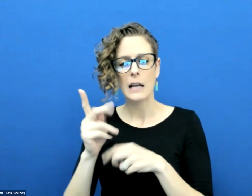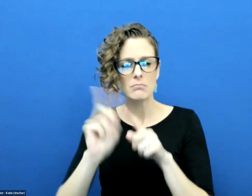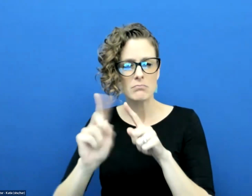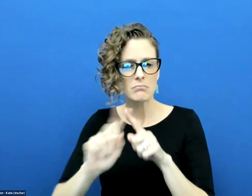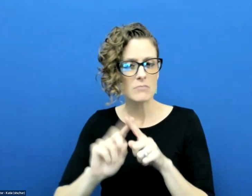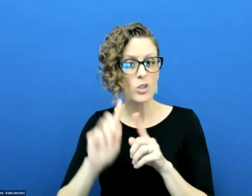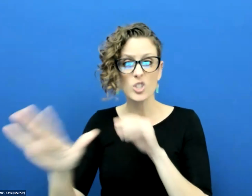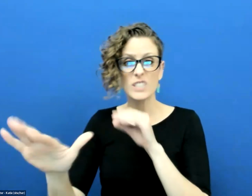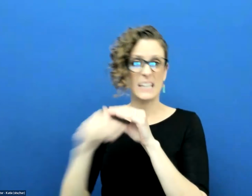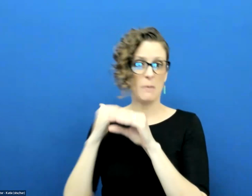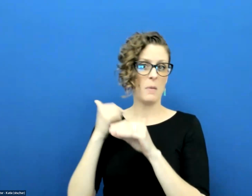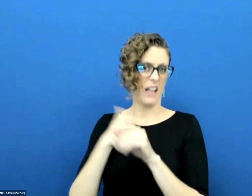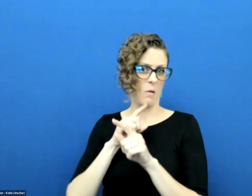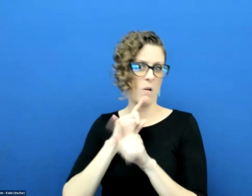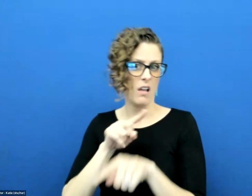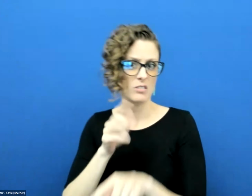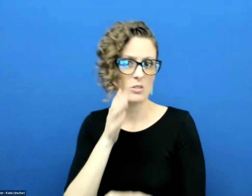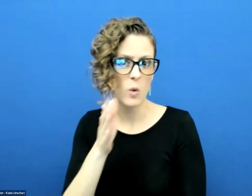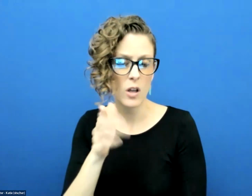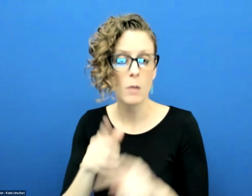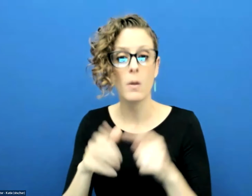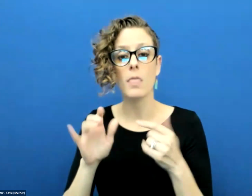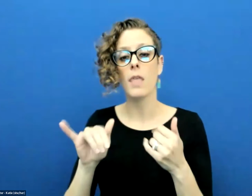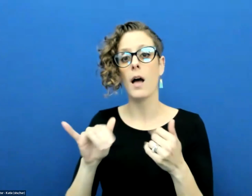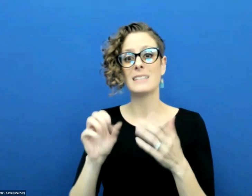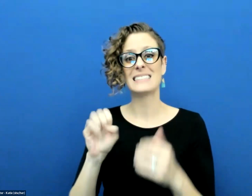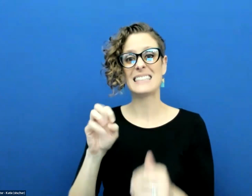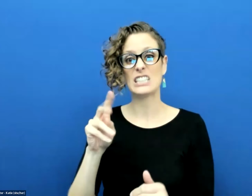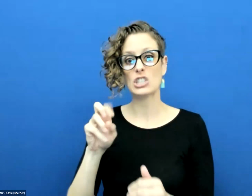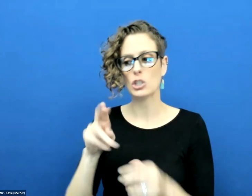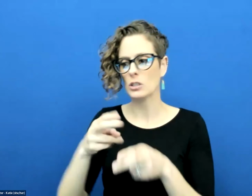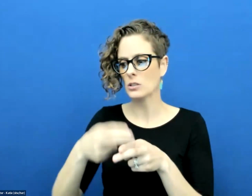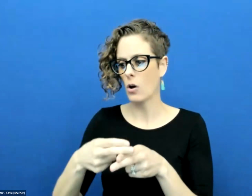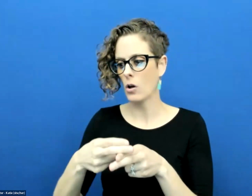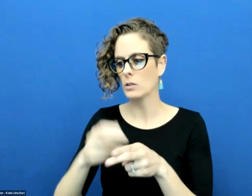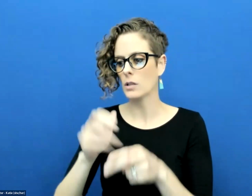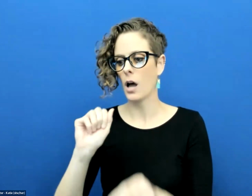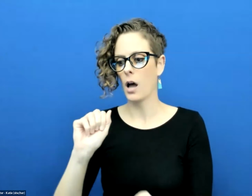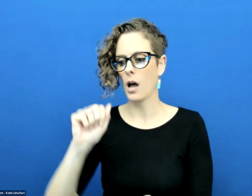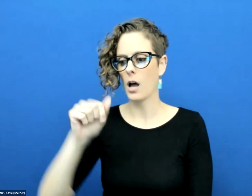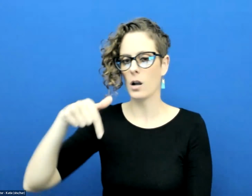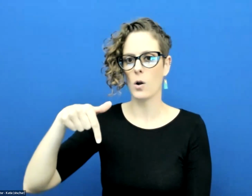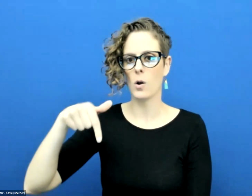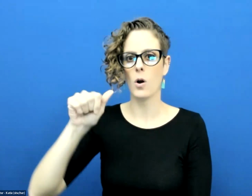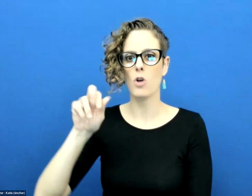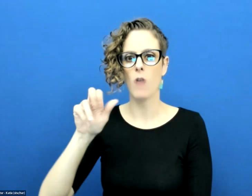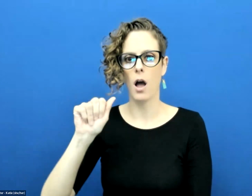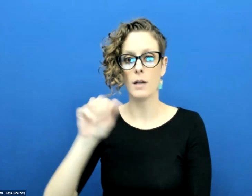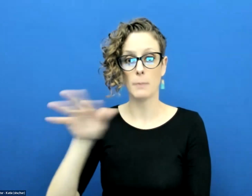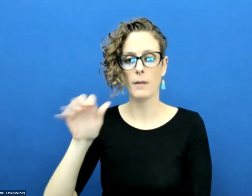me an email about the present sensor is called the acara and it's a q a r a there's no u in it